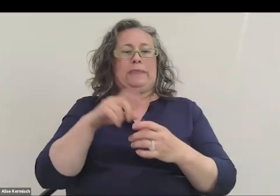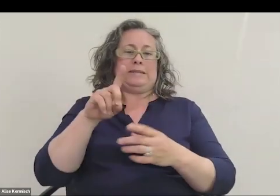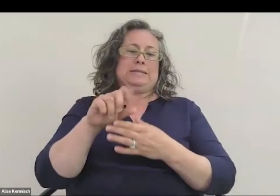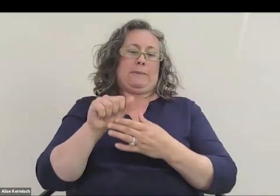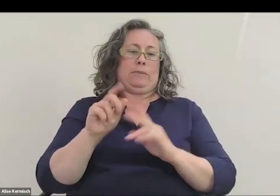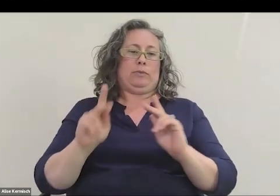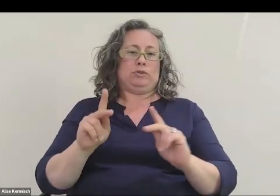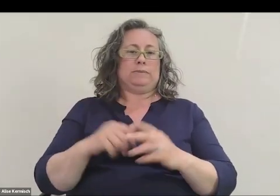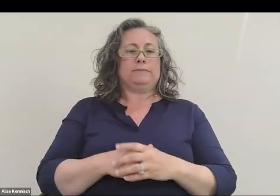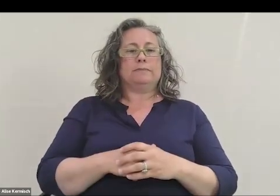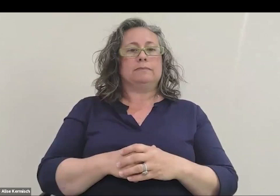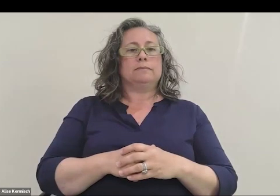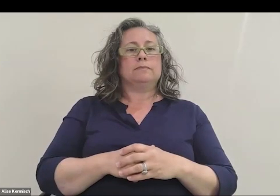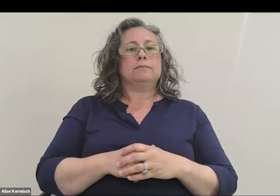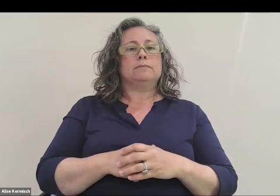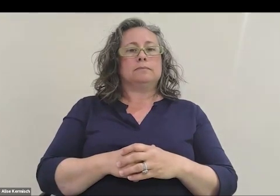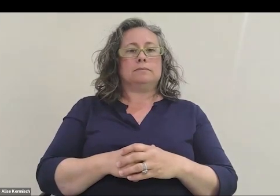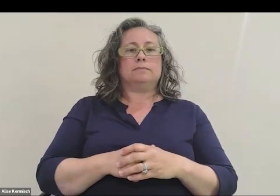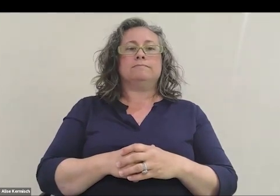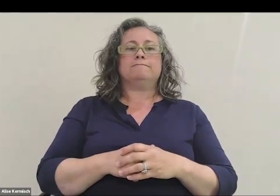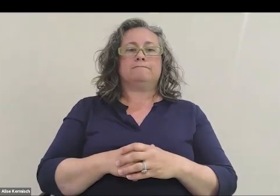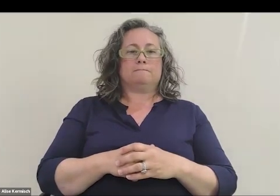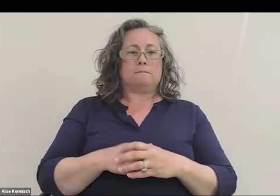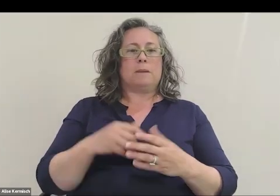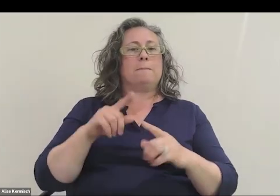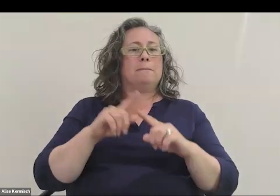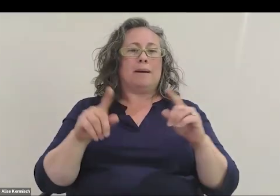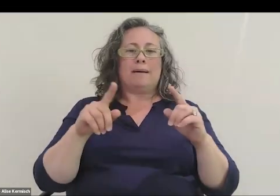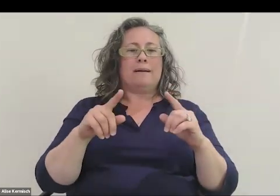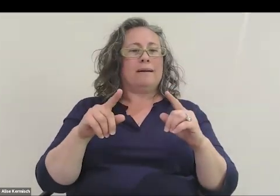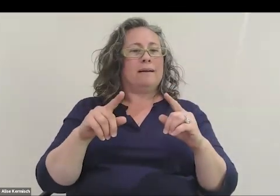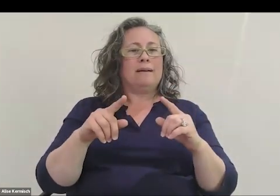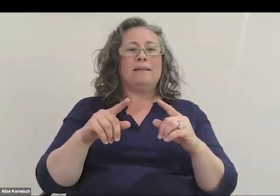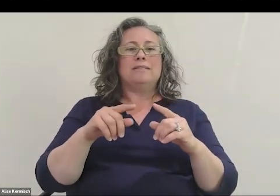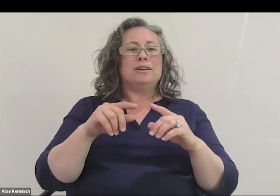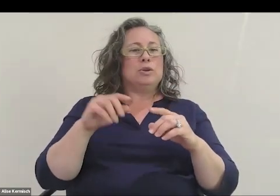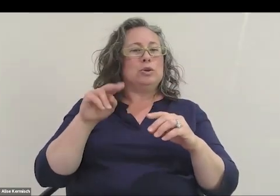News stories breathlessly tell me that every disability technology is going to be life-changing, but most of those things